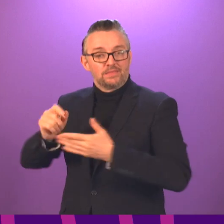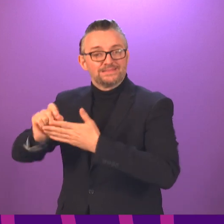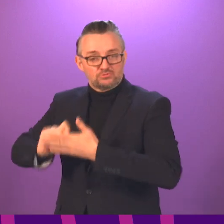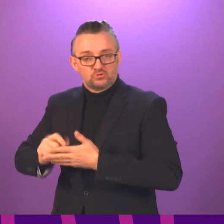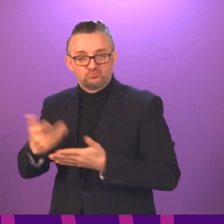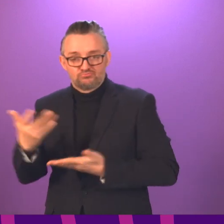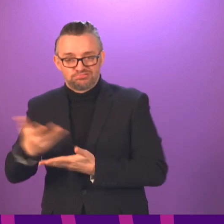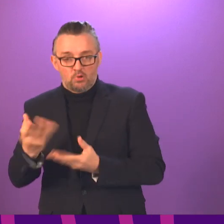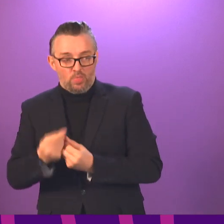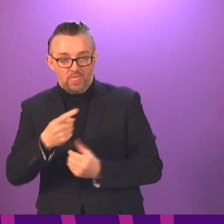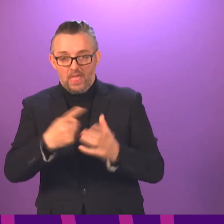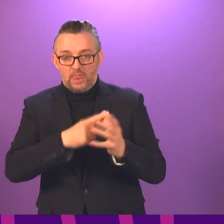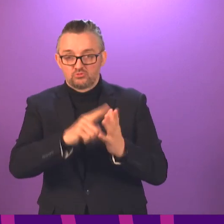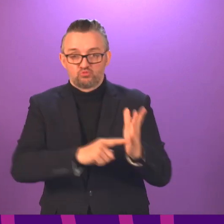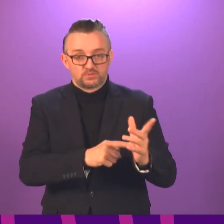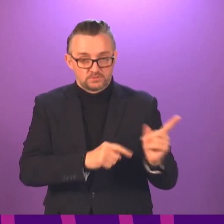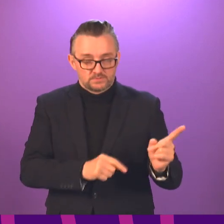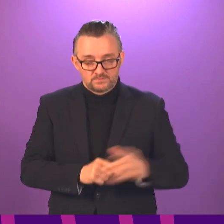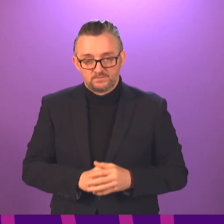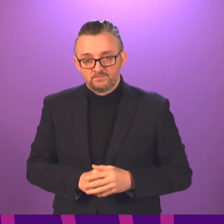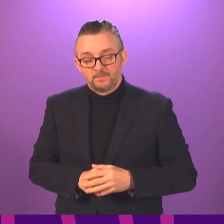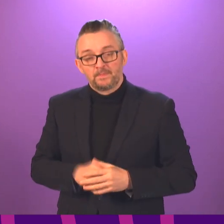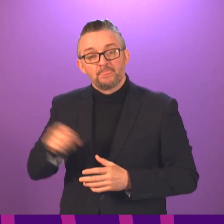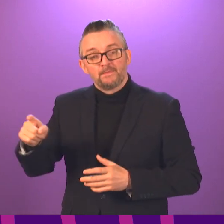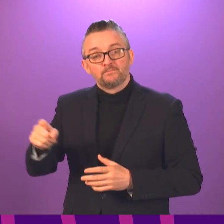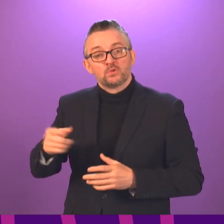More broadly, we are following the advice and recommendations of the Joint Committee